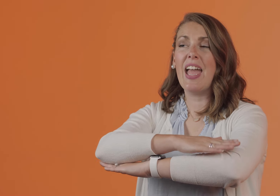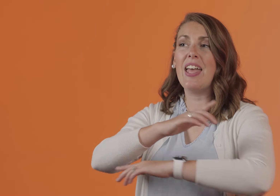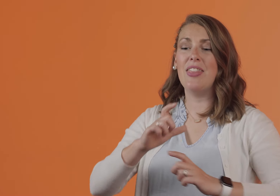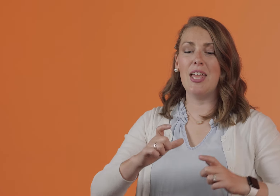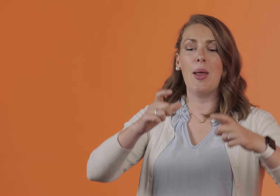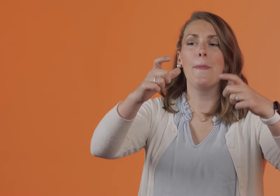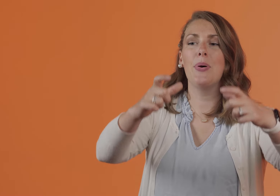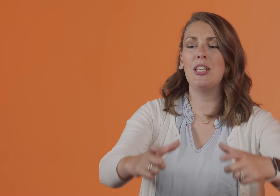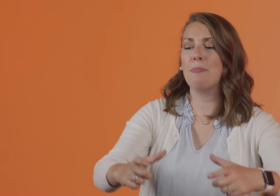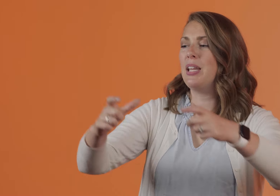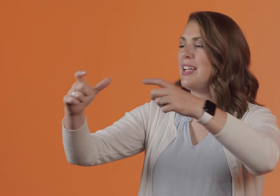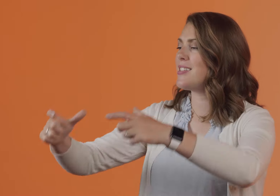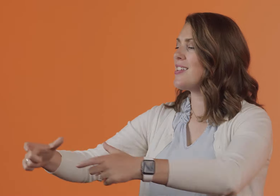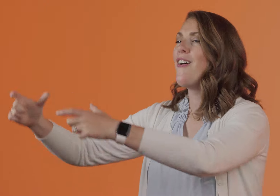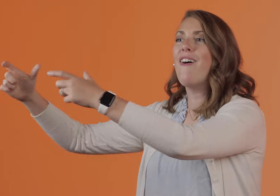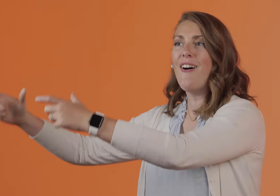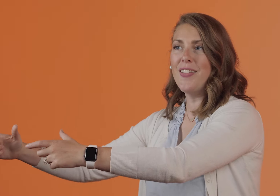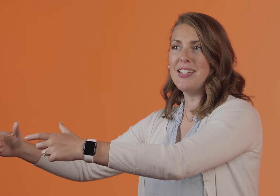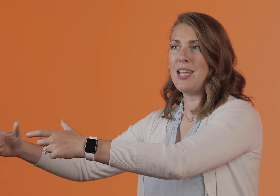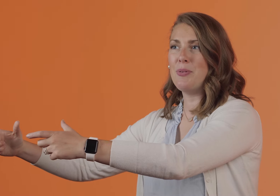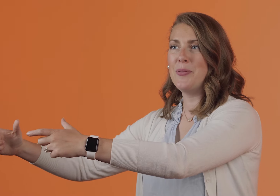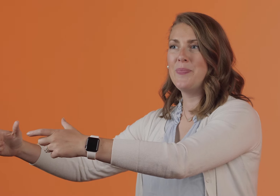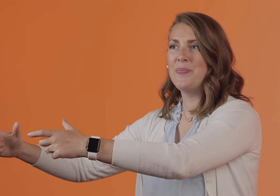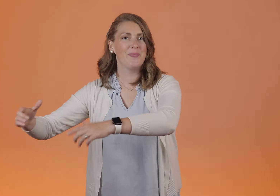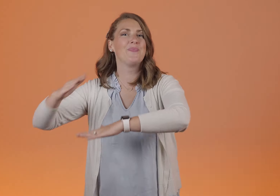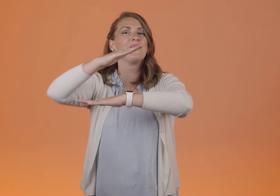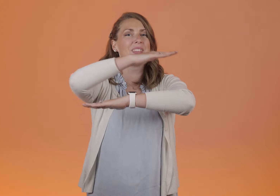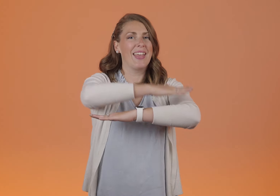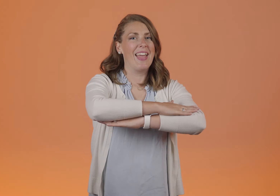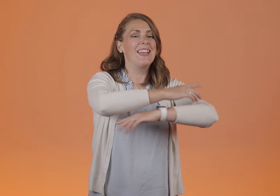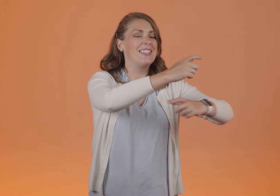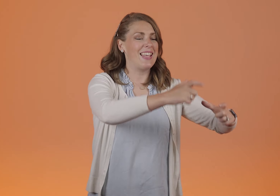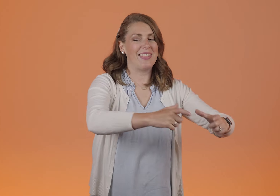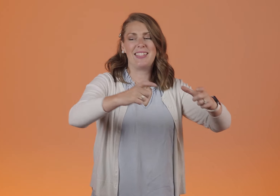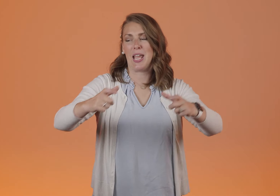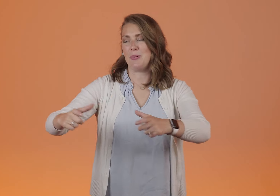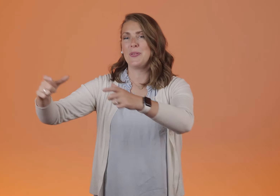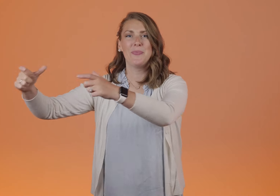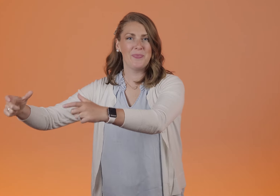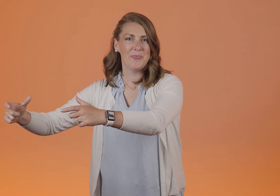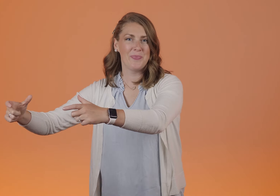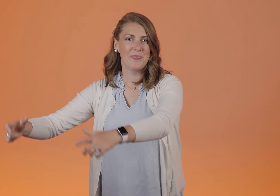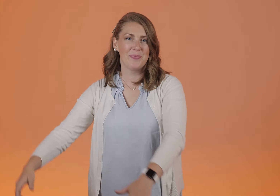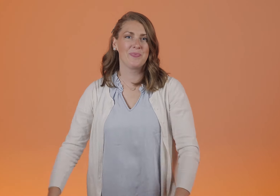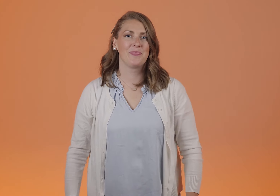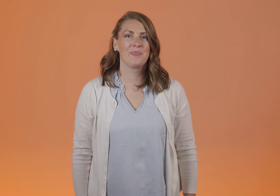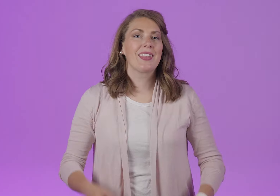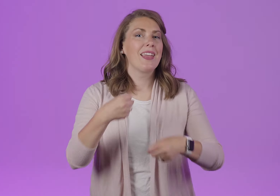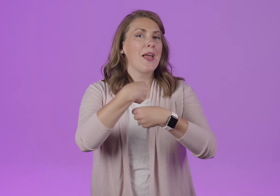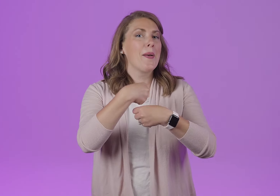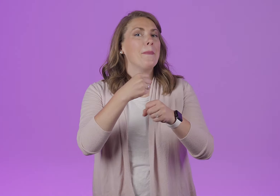and then putting the plates on the table. Set the table.